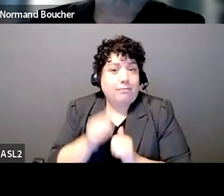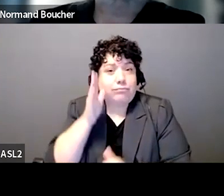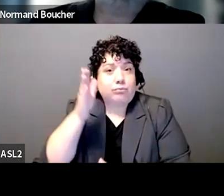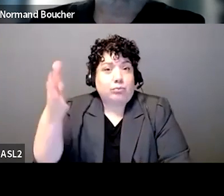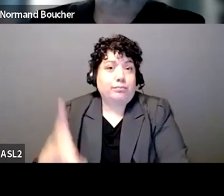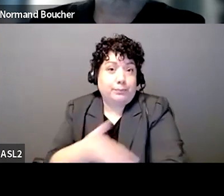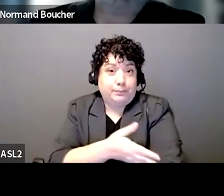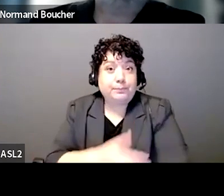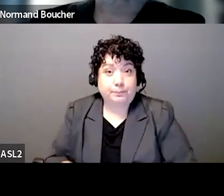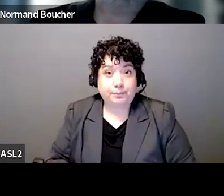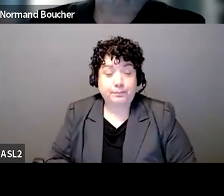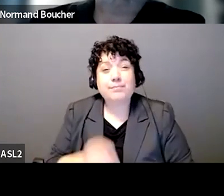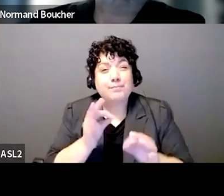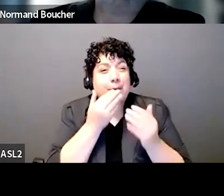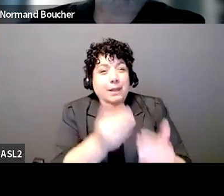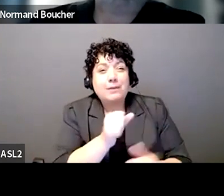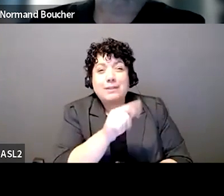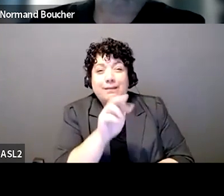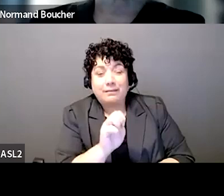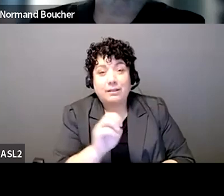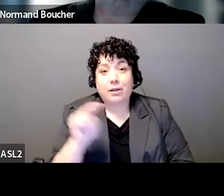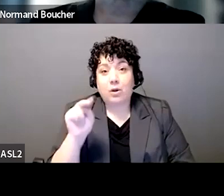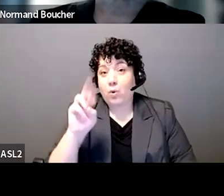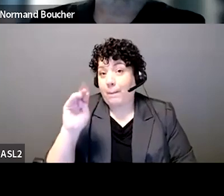okay thank you very much Steve Normand has raised his hand so go ahead Normand